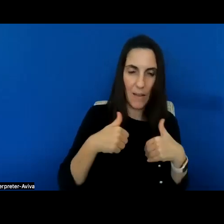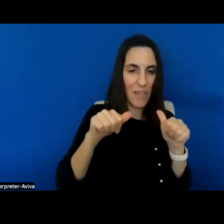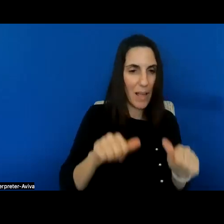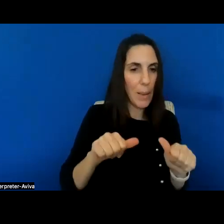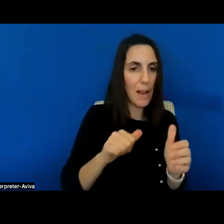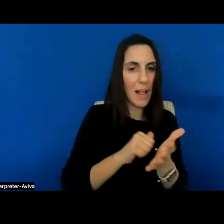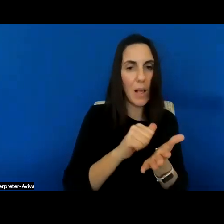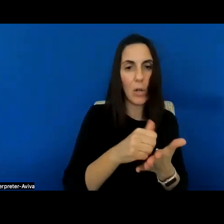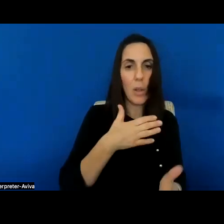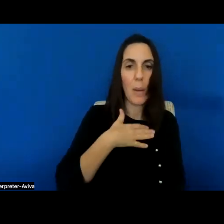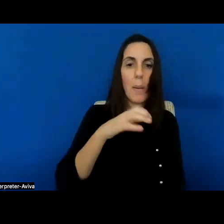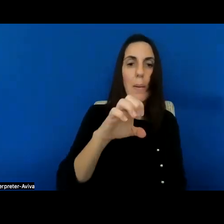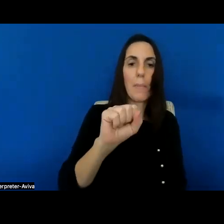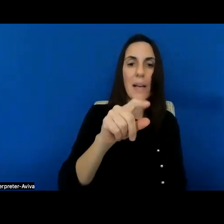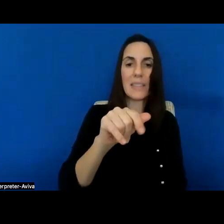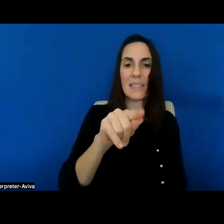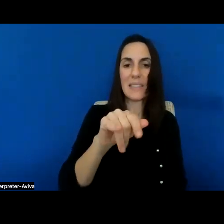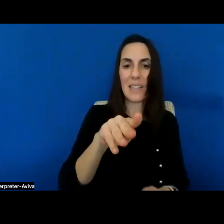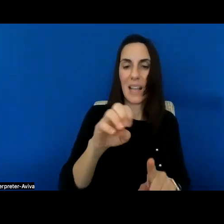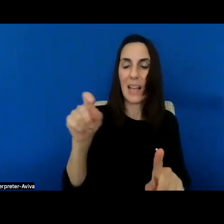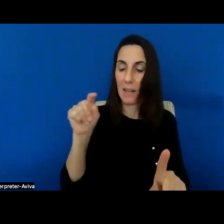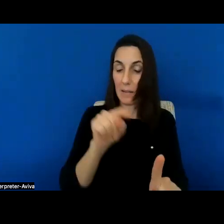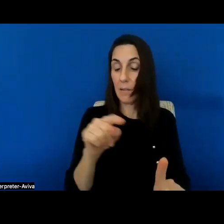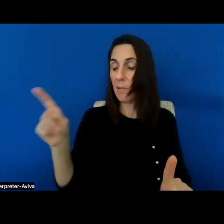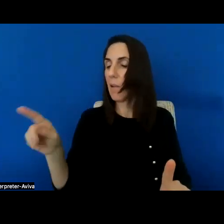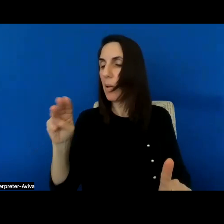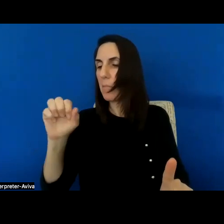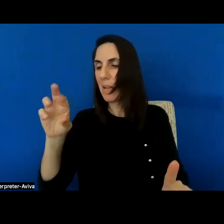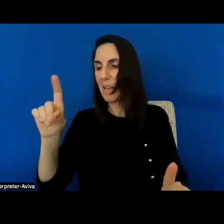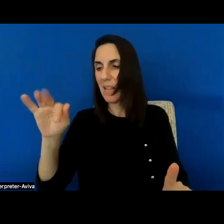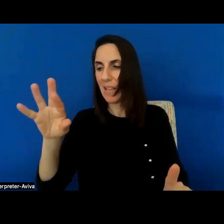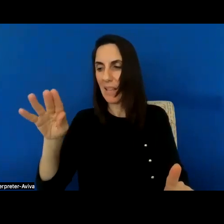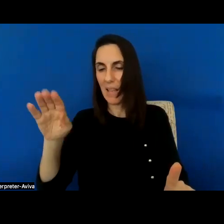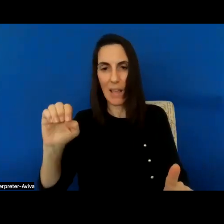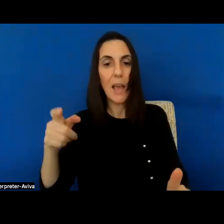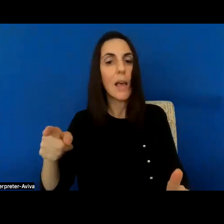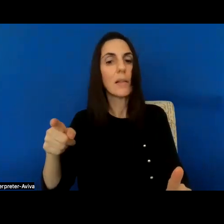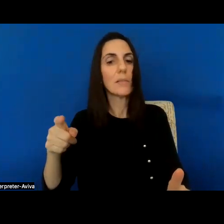could be subject to Medicaid State recovery. 11:36:03 To help. We quit or offset the cost